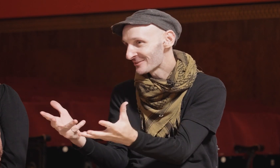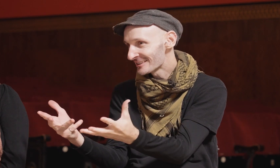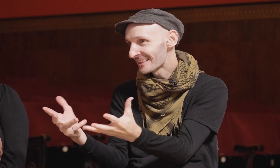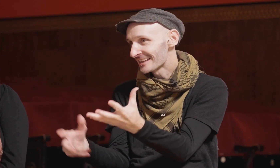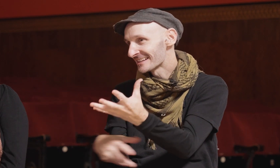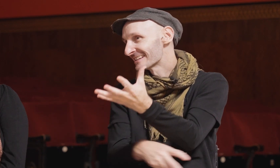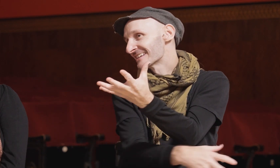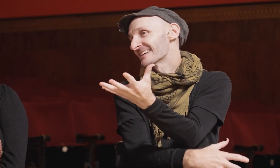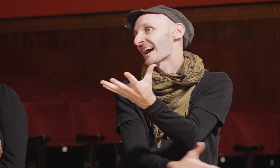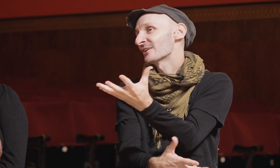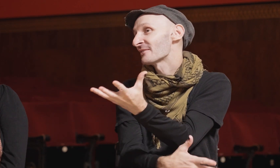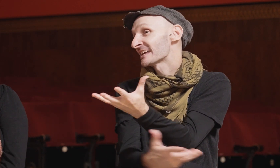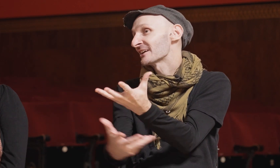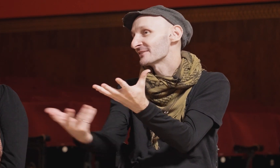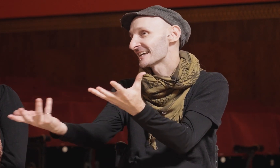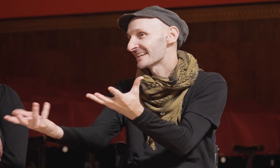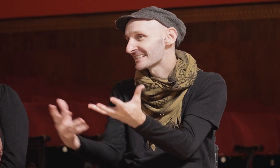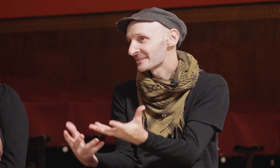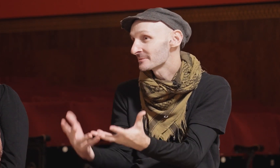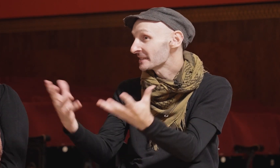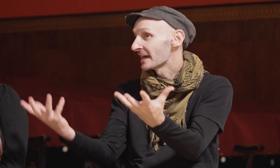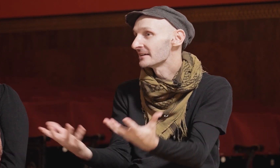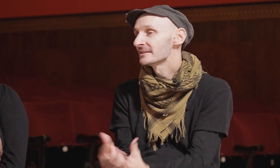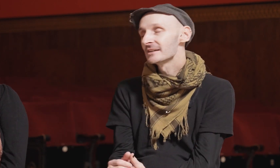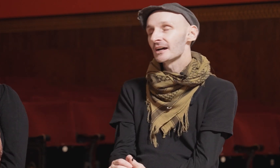rather than how you have to get there every day, to be there.